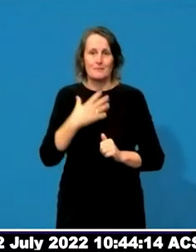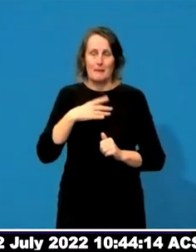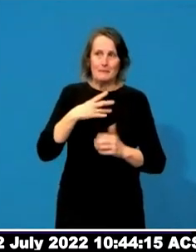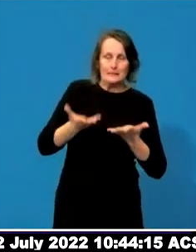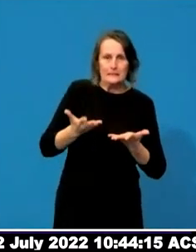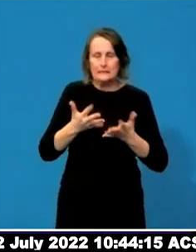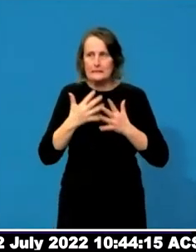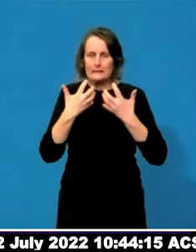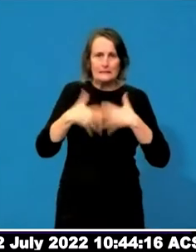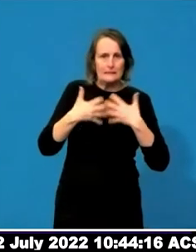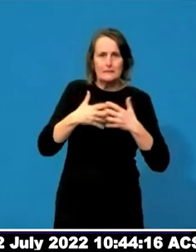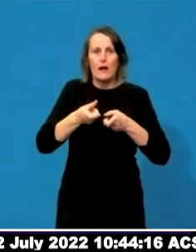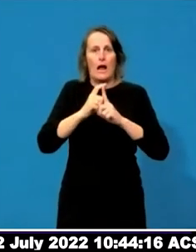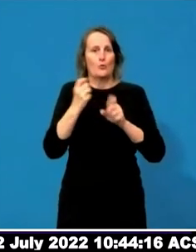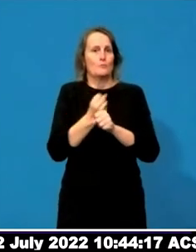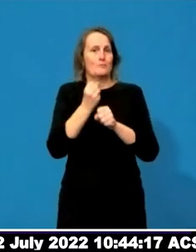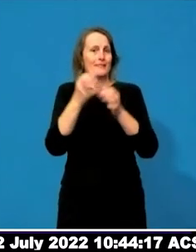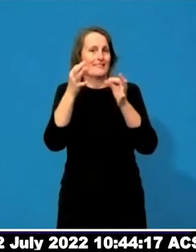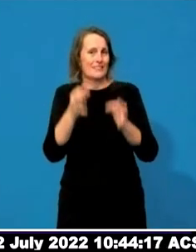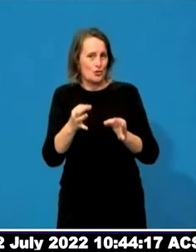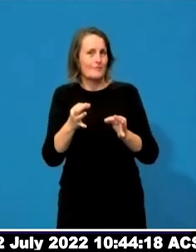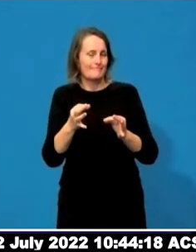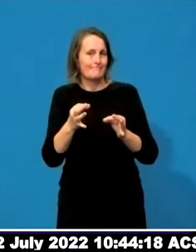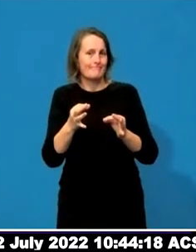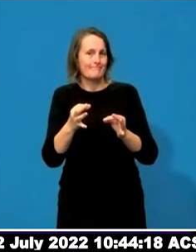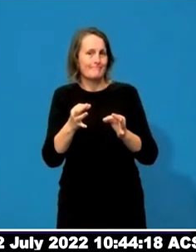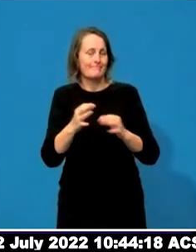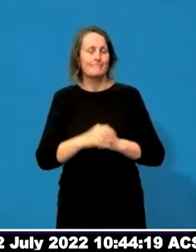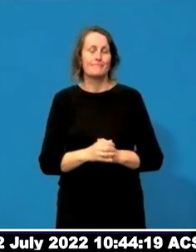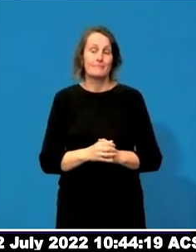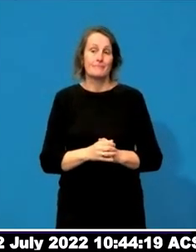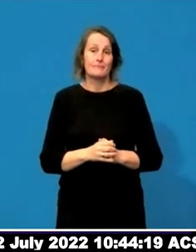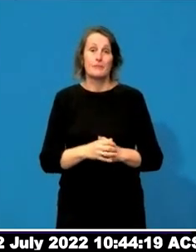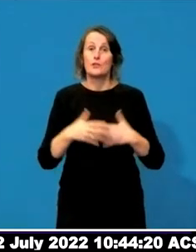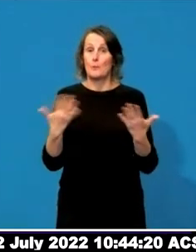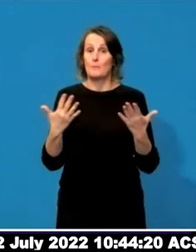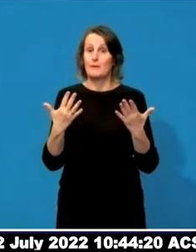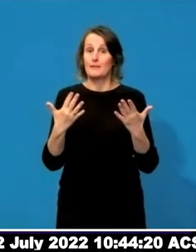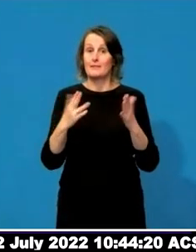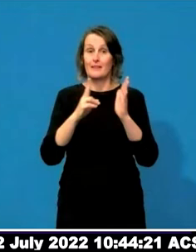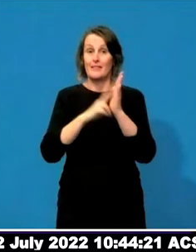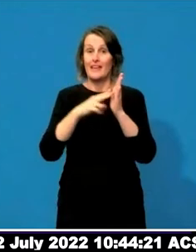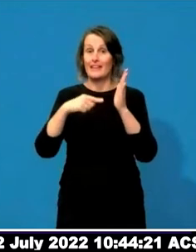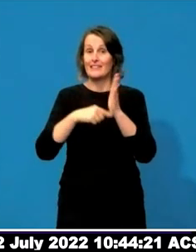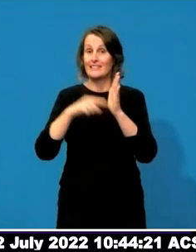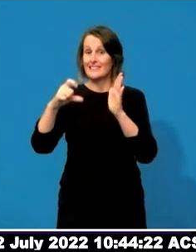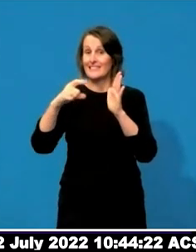and that's when the court or, in our case, the NT Civil and Administrative Tribunal,